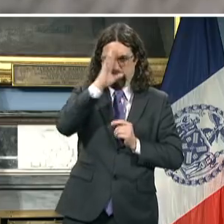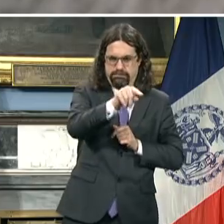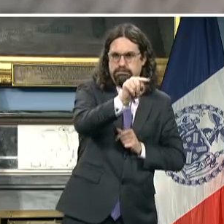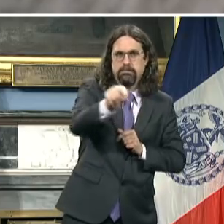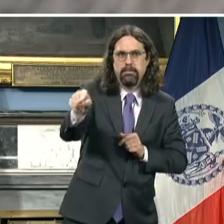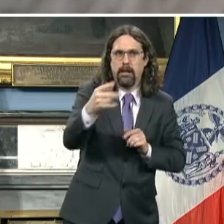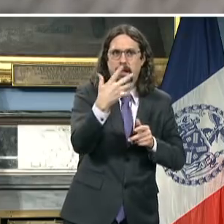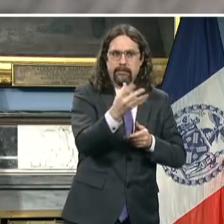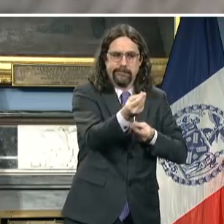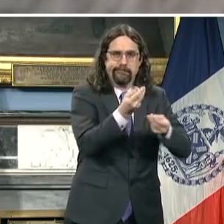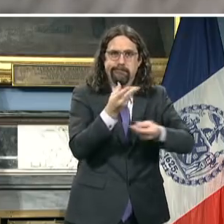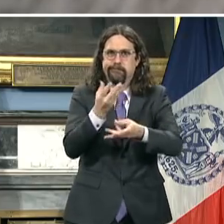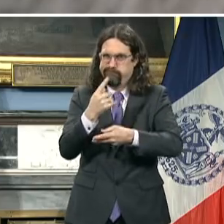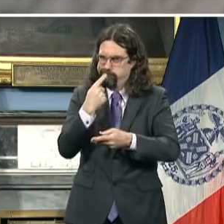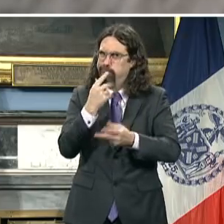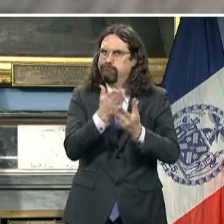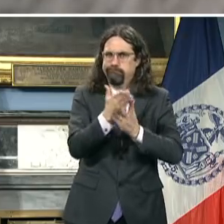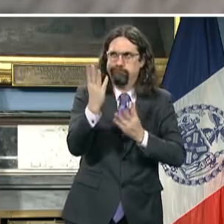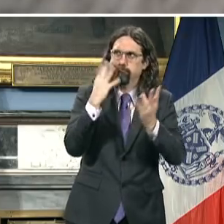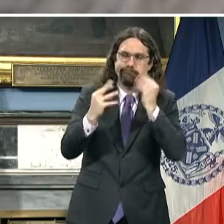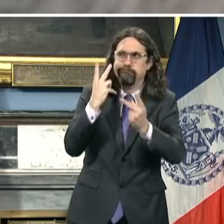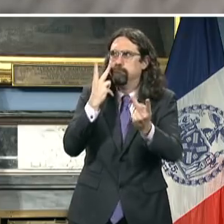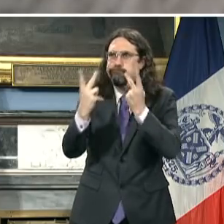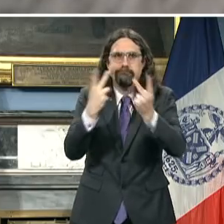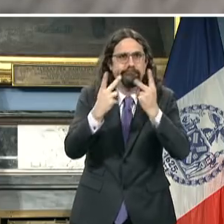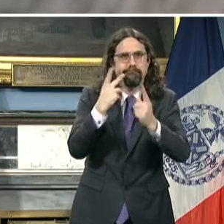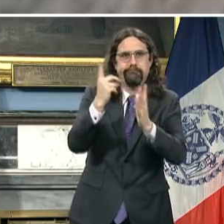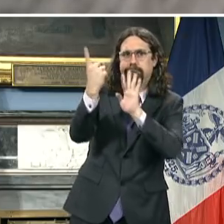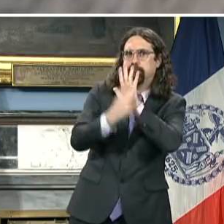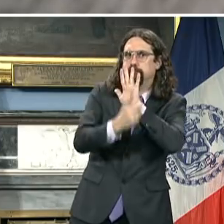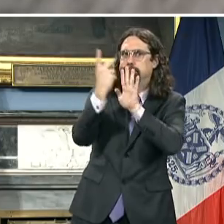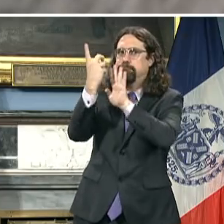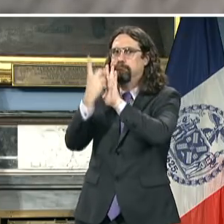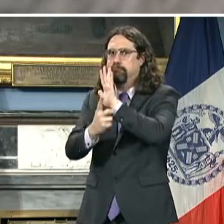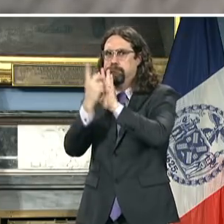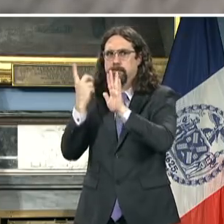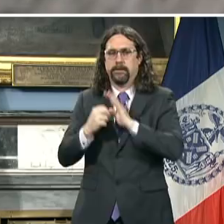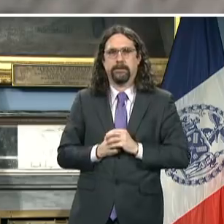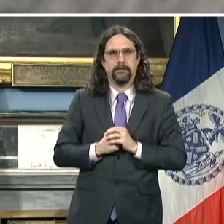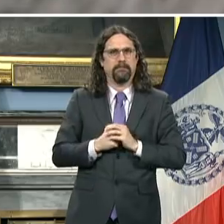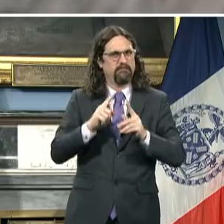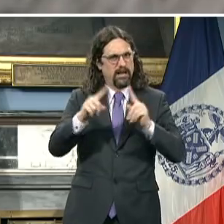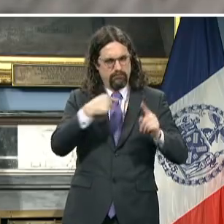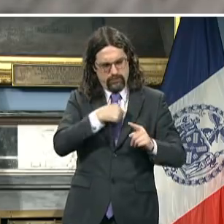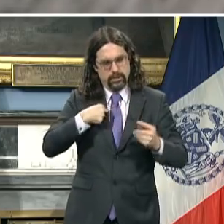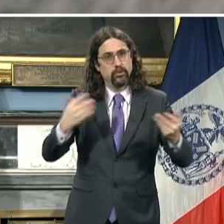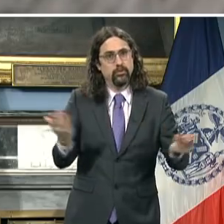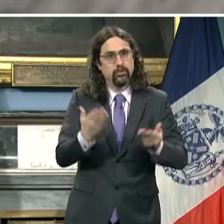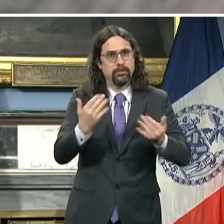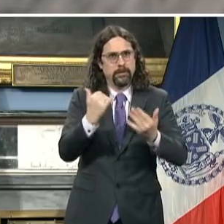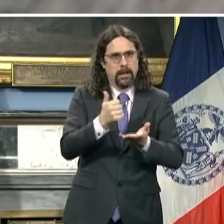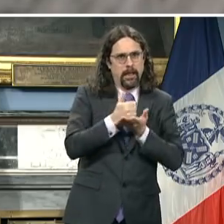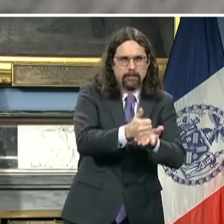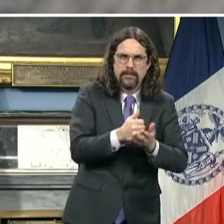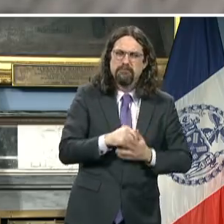DCRISIMINATION THEY HAVE FACED, THEY'RE STANDING UP AND THEY'RE JOINING THIS EFFORT TO SAVE LIVES AND SUPPORT